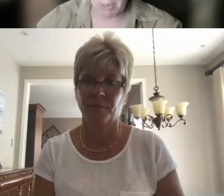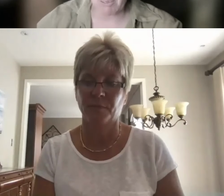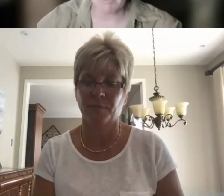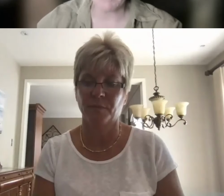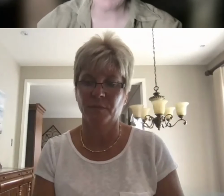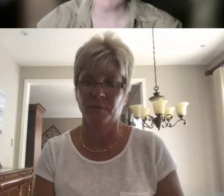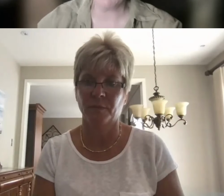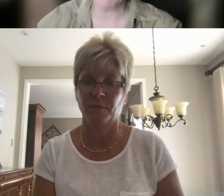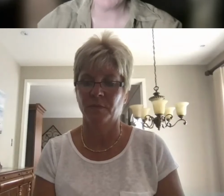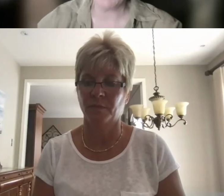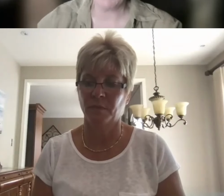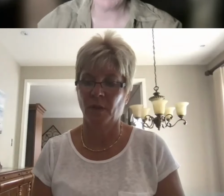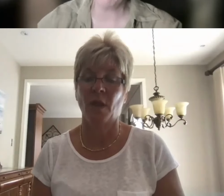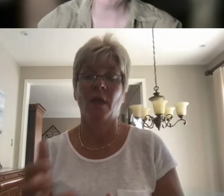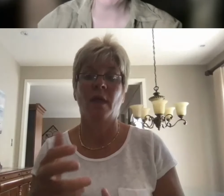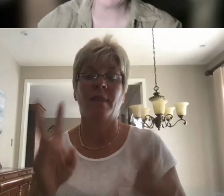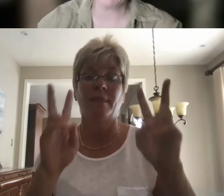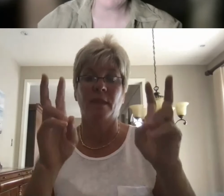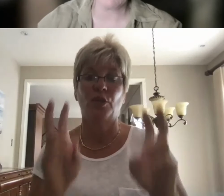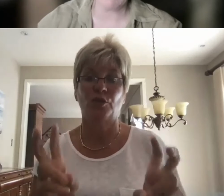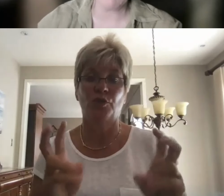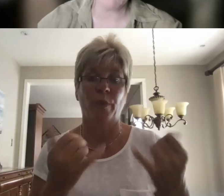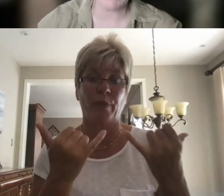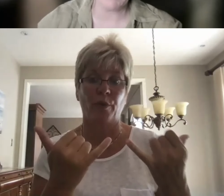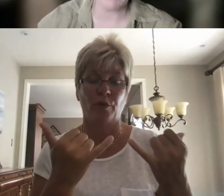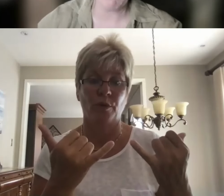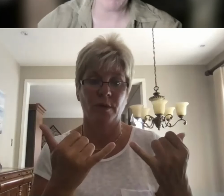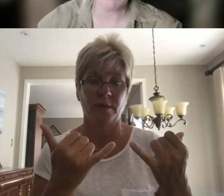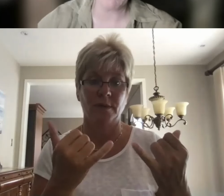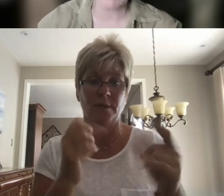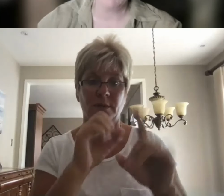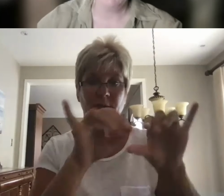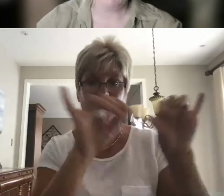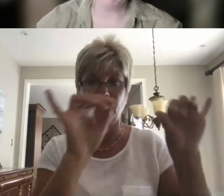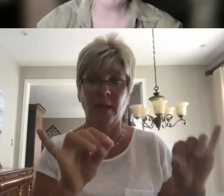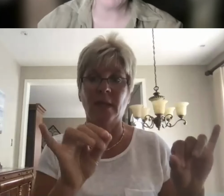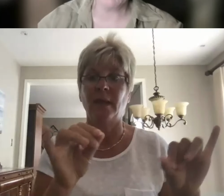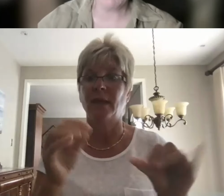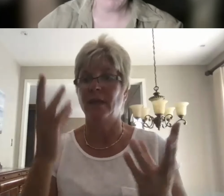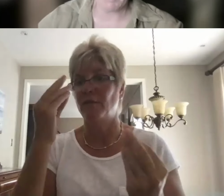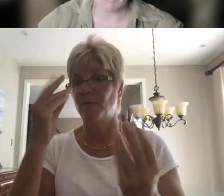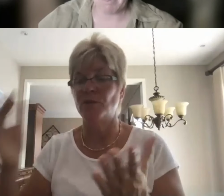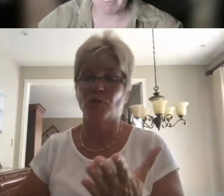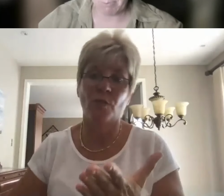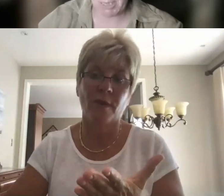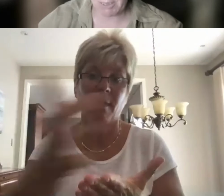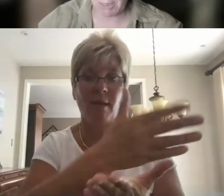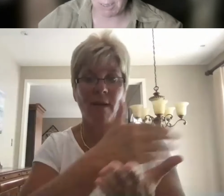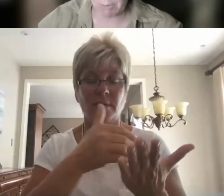the current systems is even if we collect a lot of data about a personal means